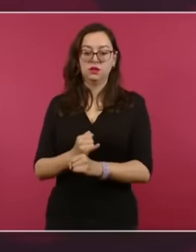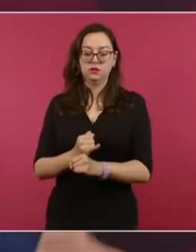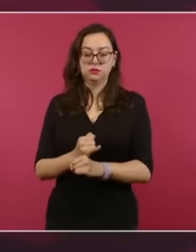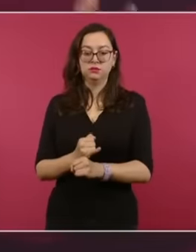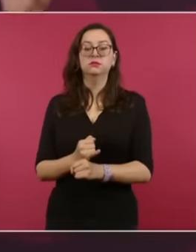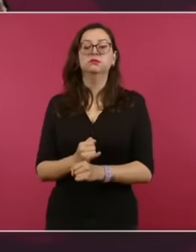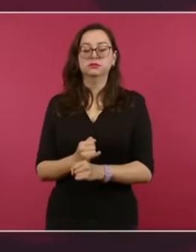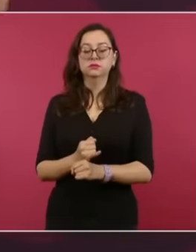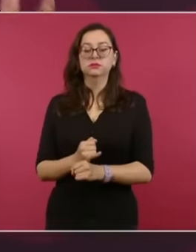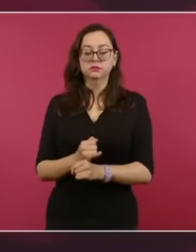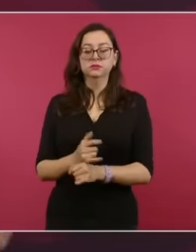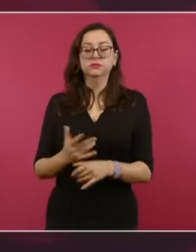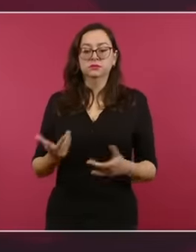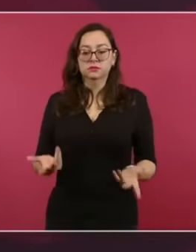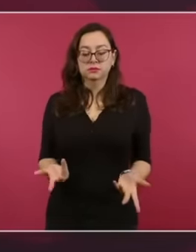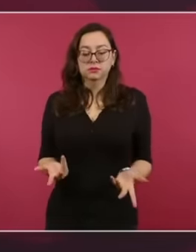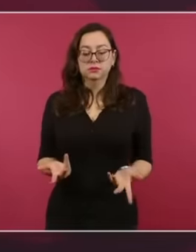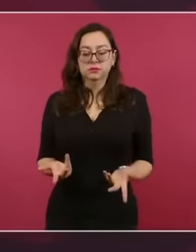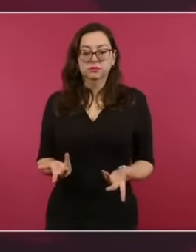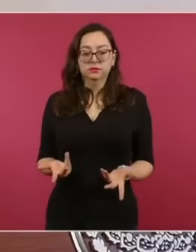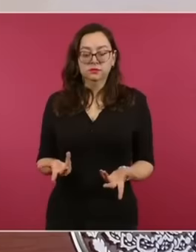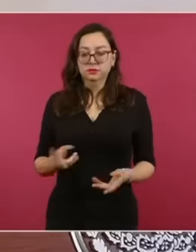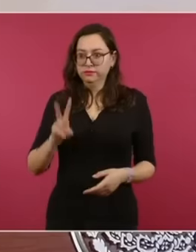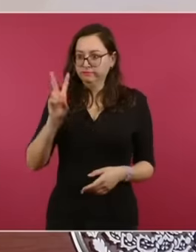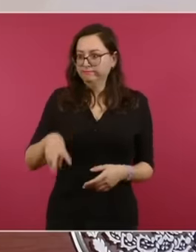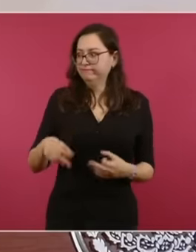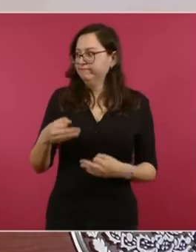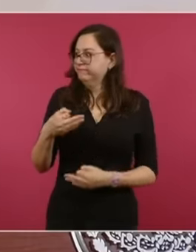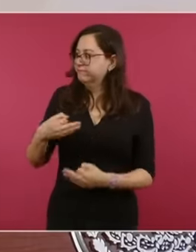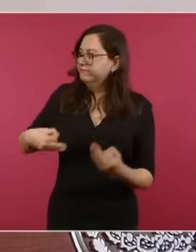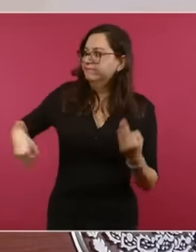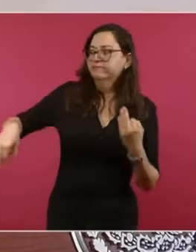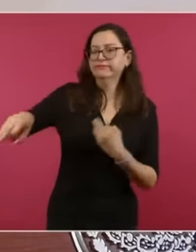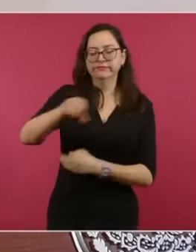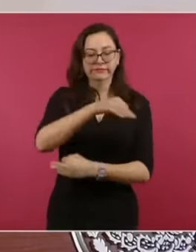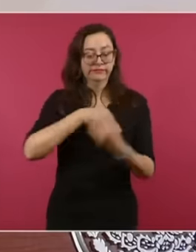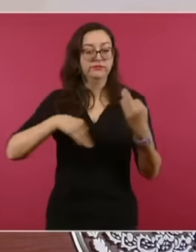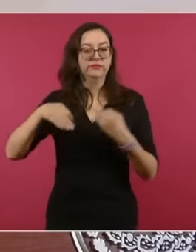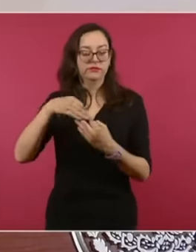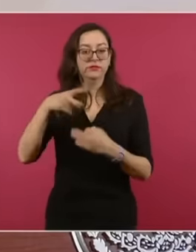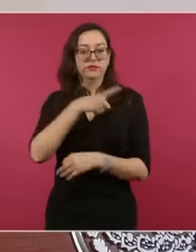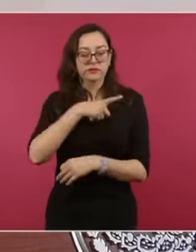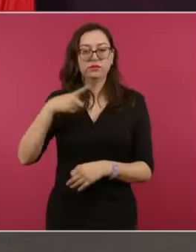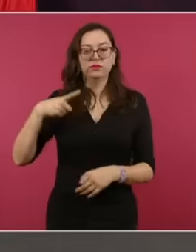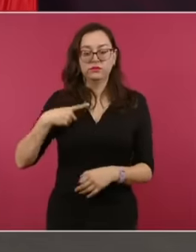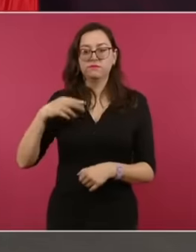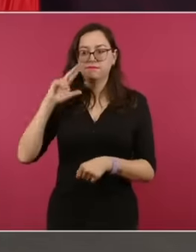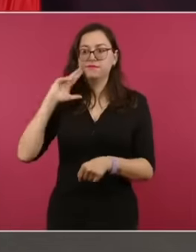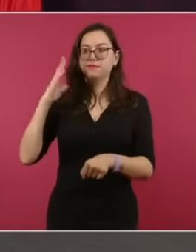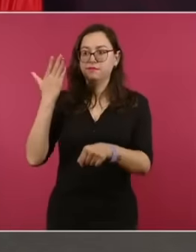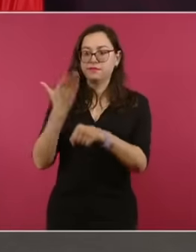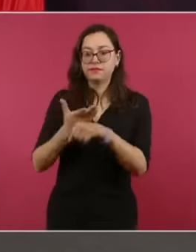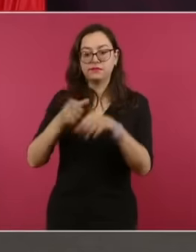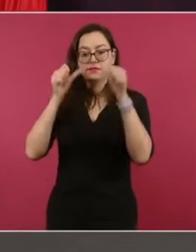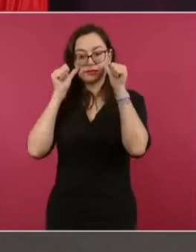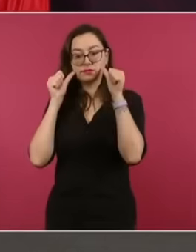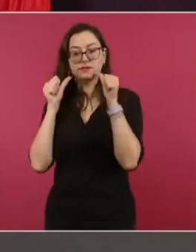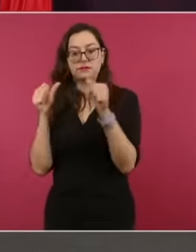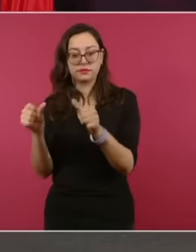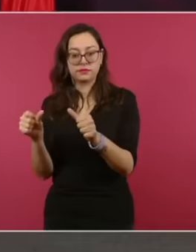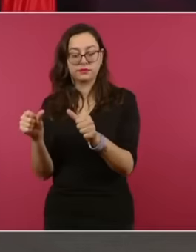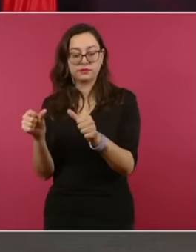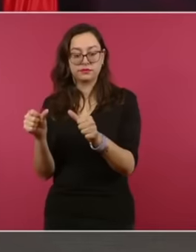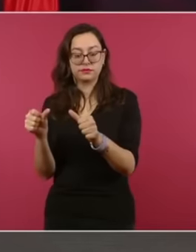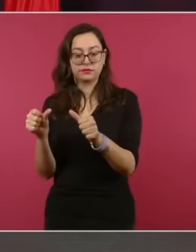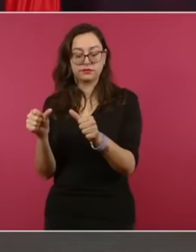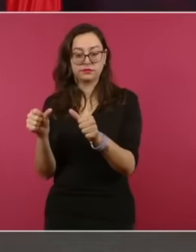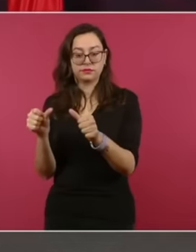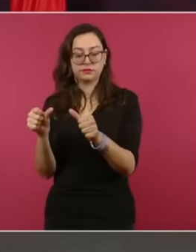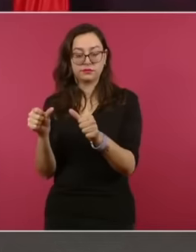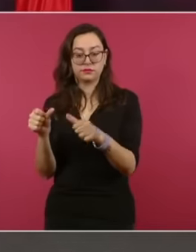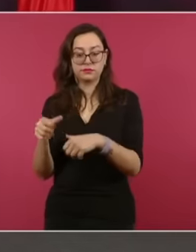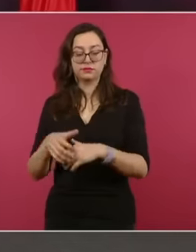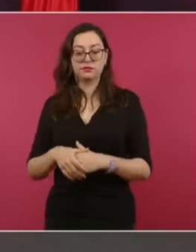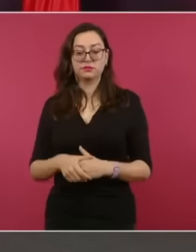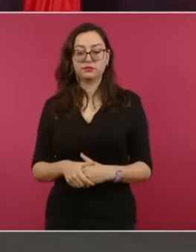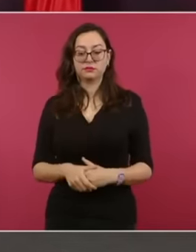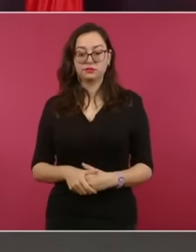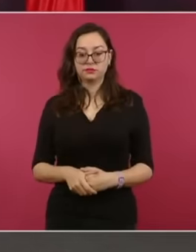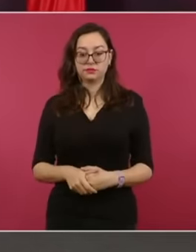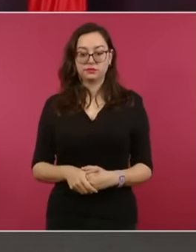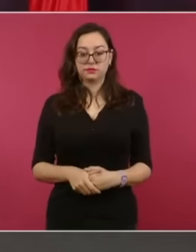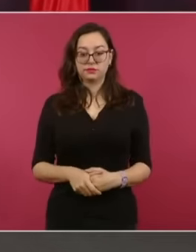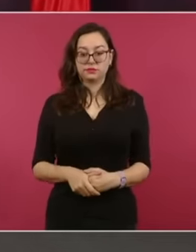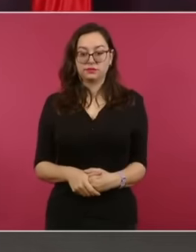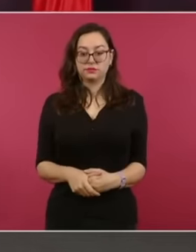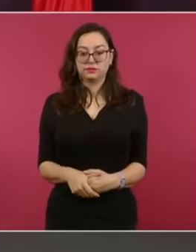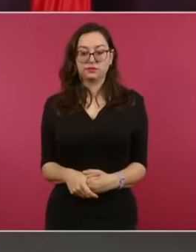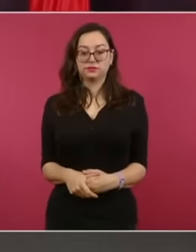a Everyone's issue is not just a question of Mexico, so it is so in Latin America in the